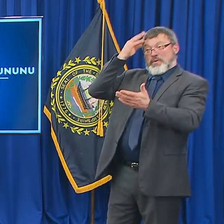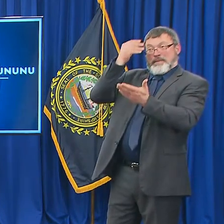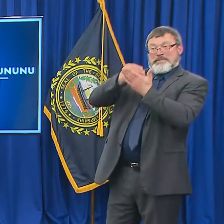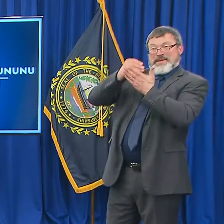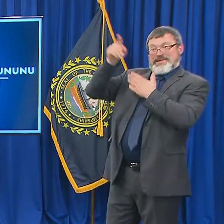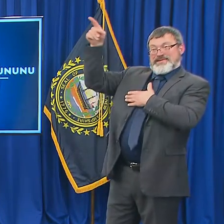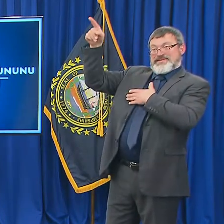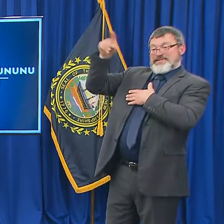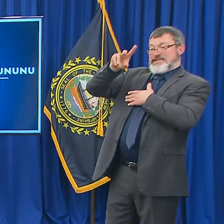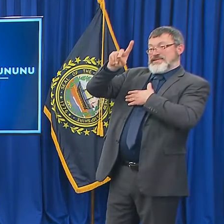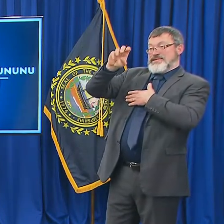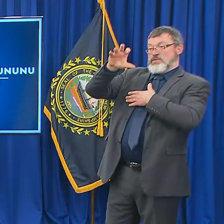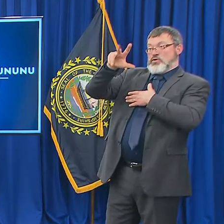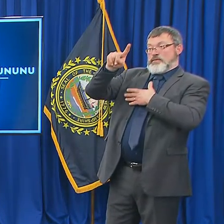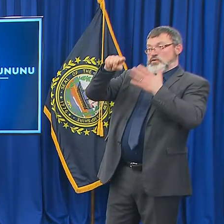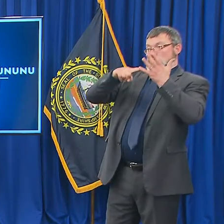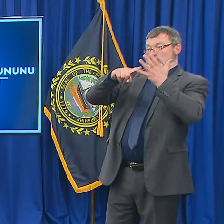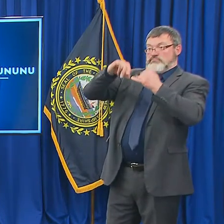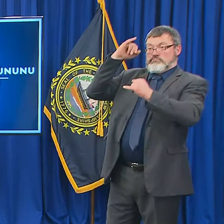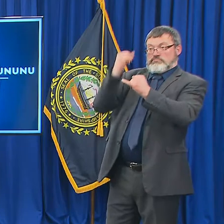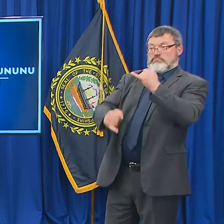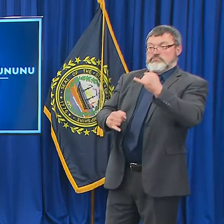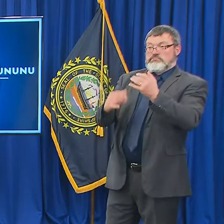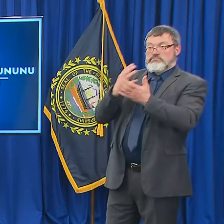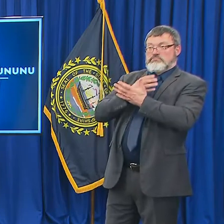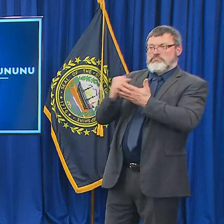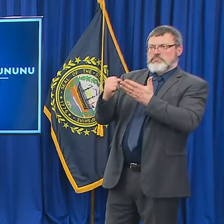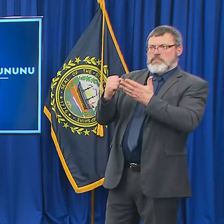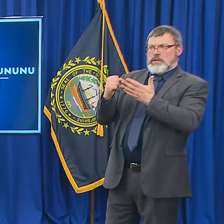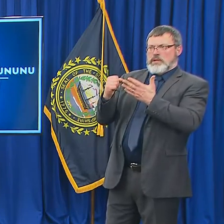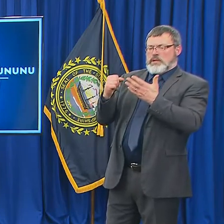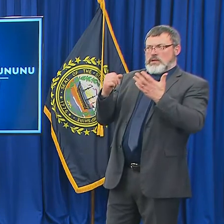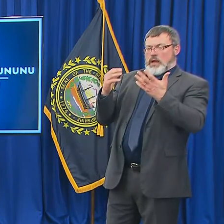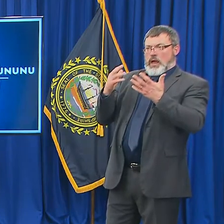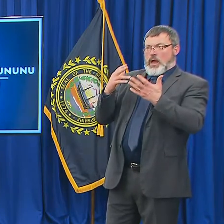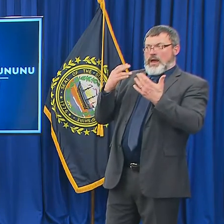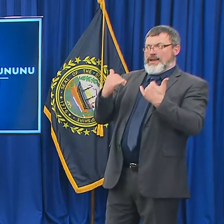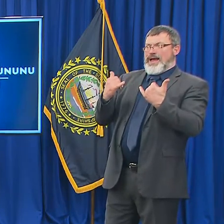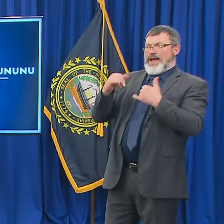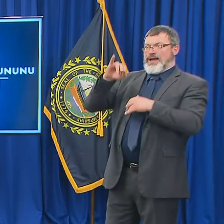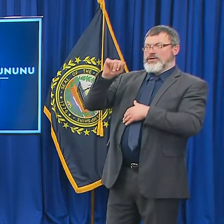Know yesterday we had 26 new cases, whereas the day before we had one.